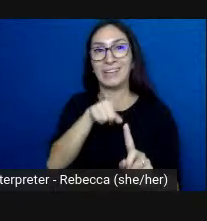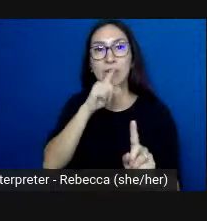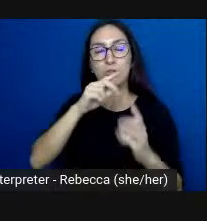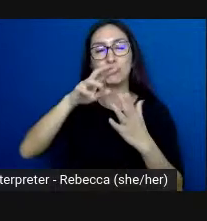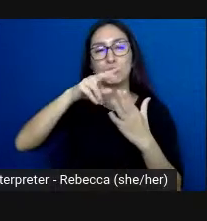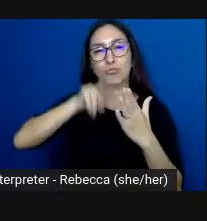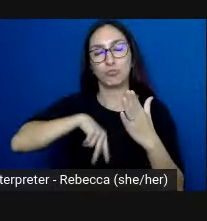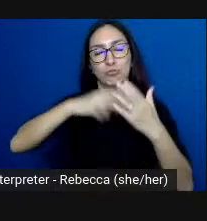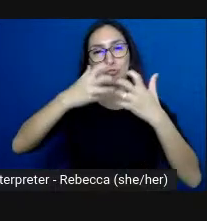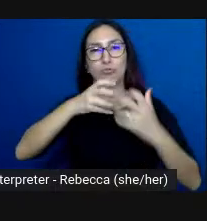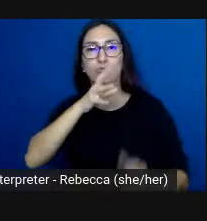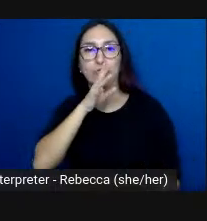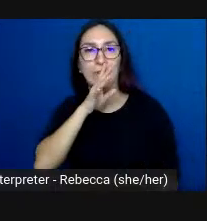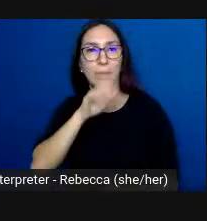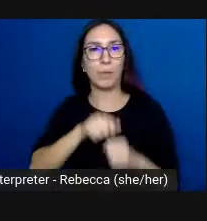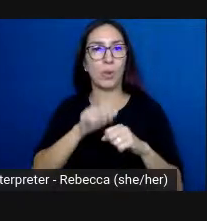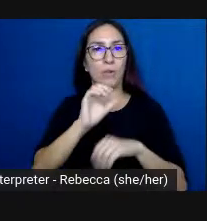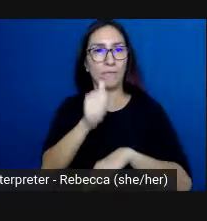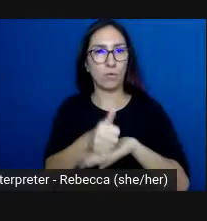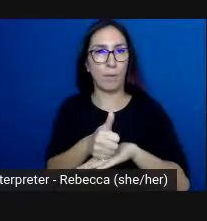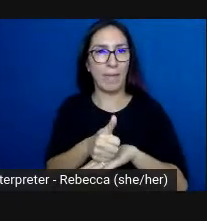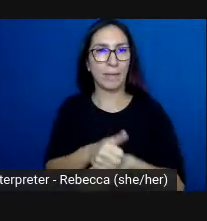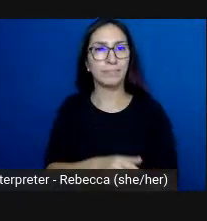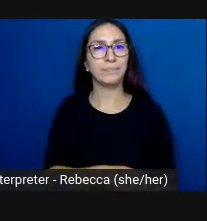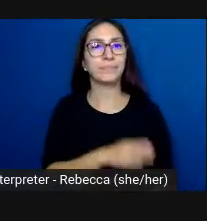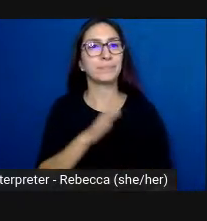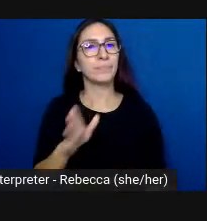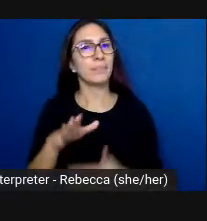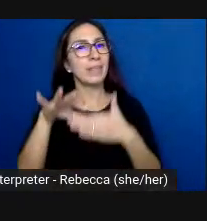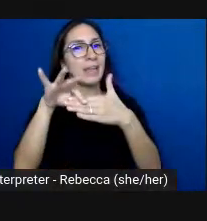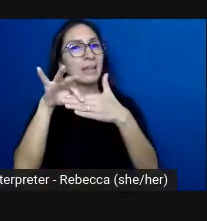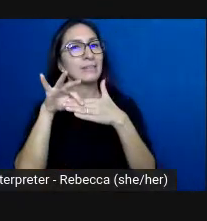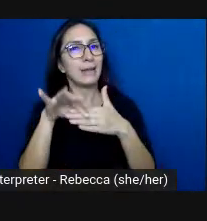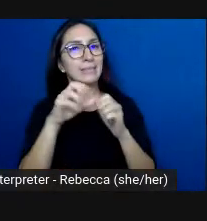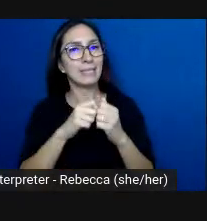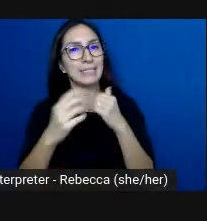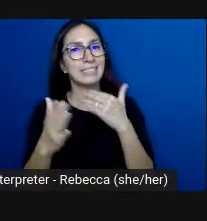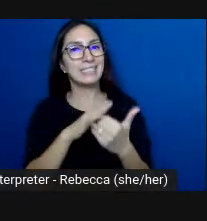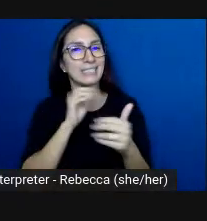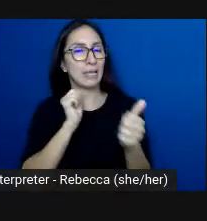Result in machine-readable format. Content can be easy updated like normal page .